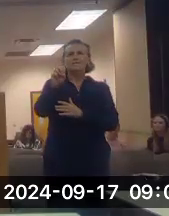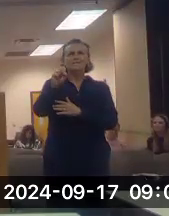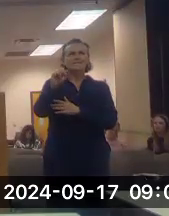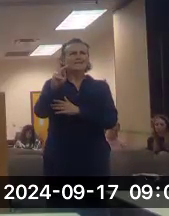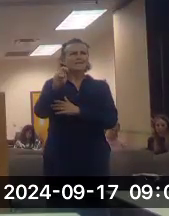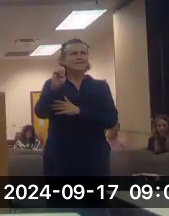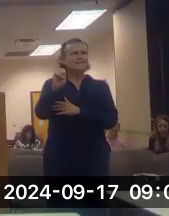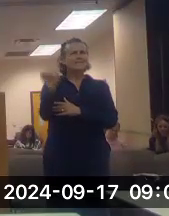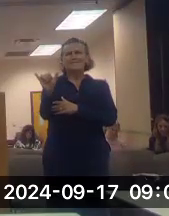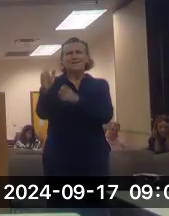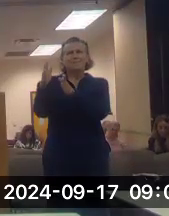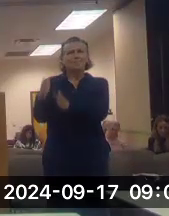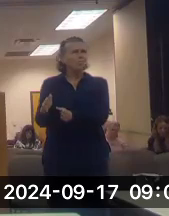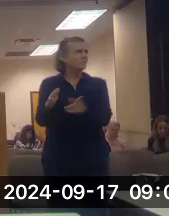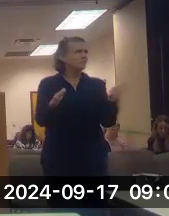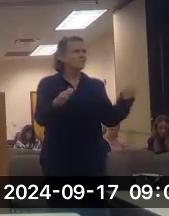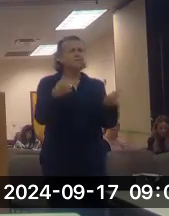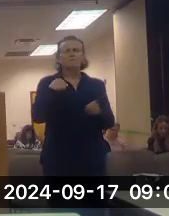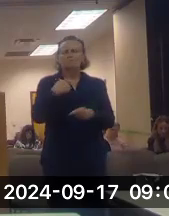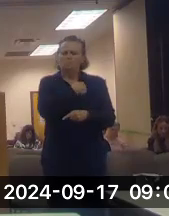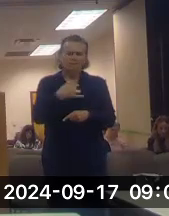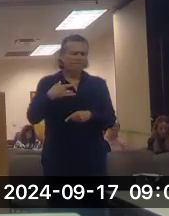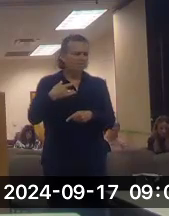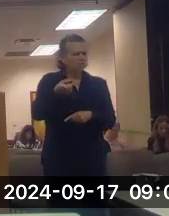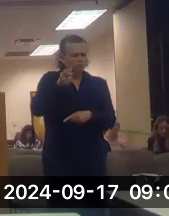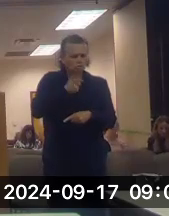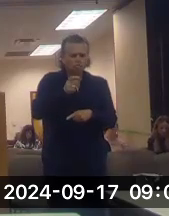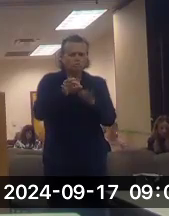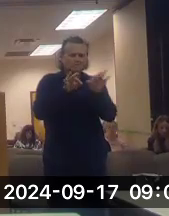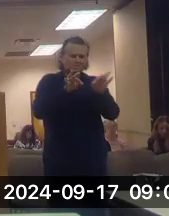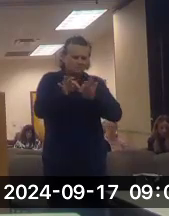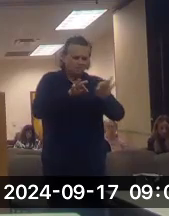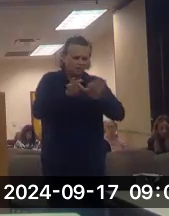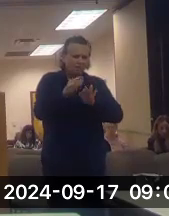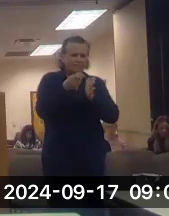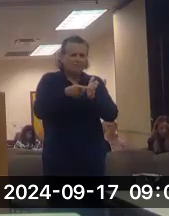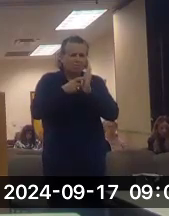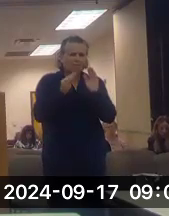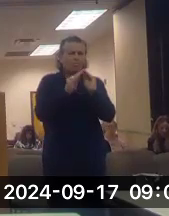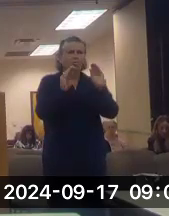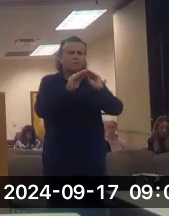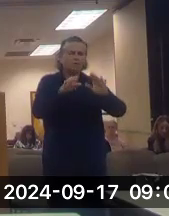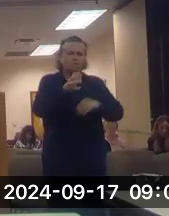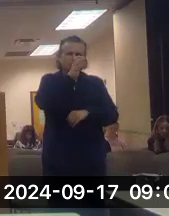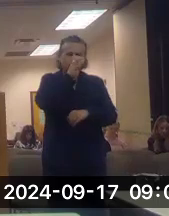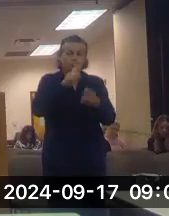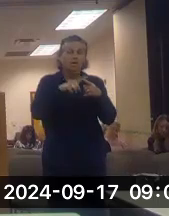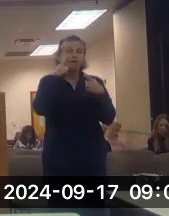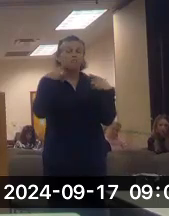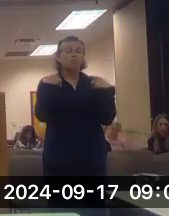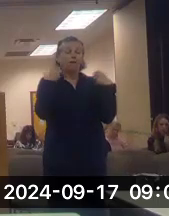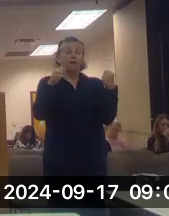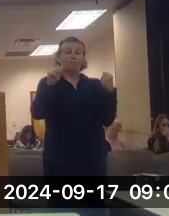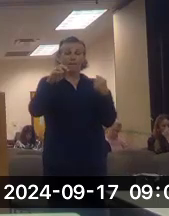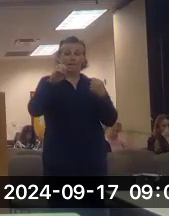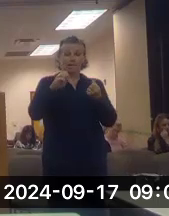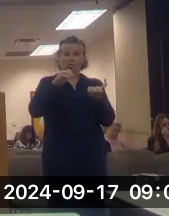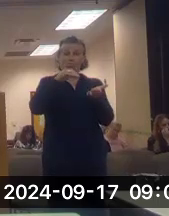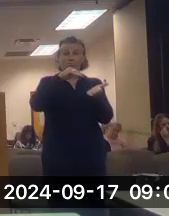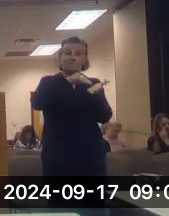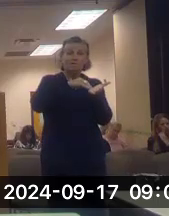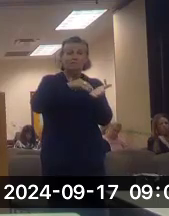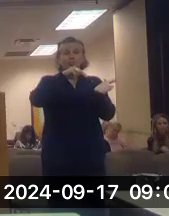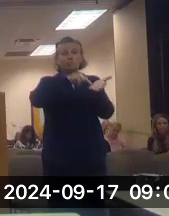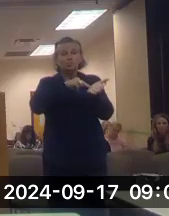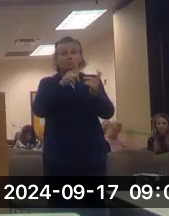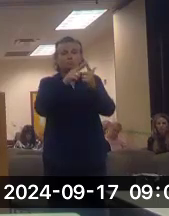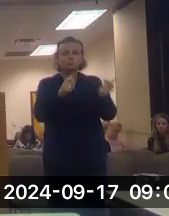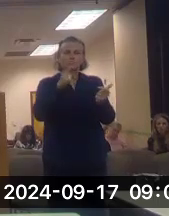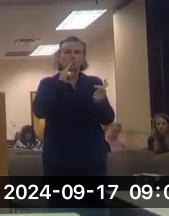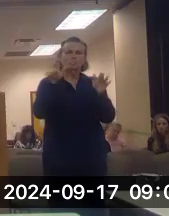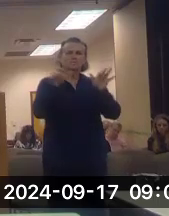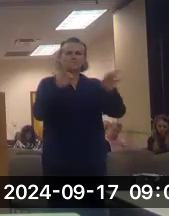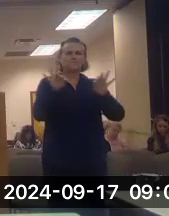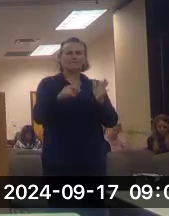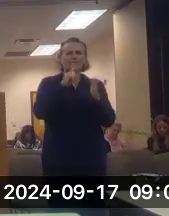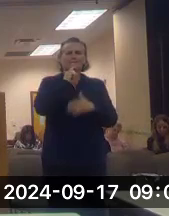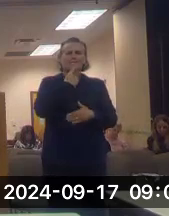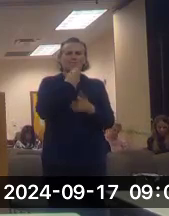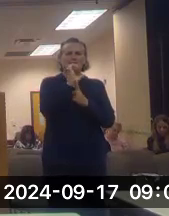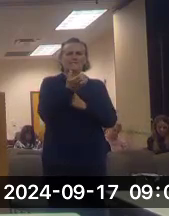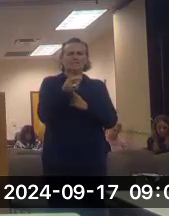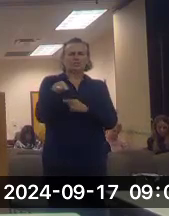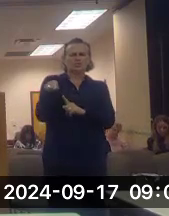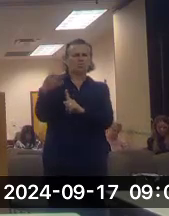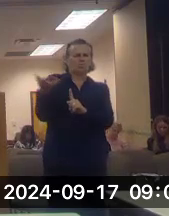Reginald Parson: We also encourage the Department to amend the reasons for leave section to include the requirement for documentation from a healthcare provider confirming the serious condition for the person of which is being claimed to take leave for